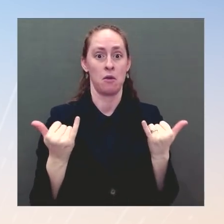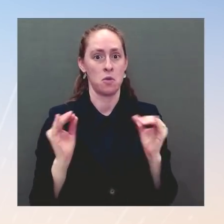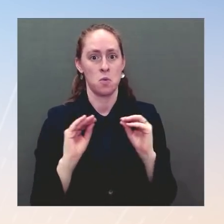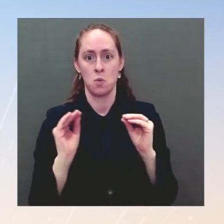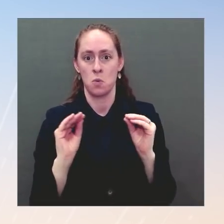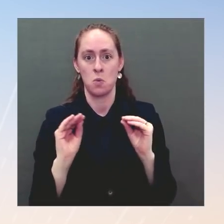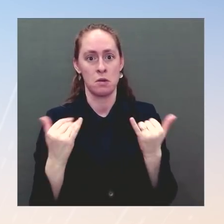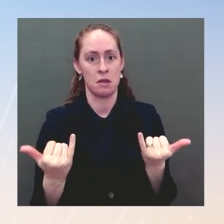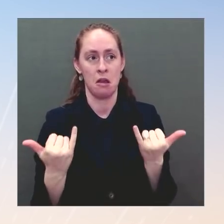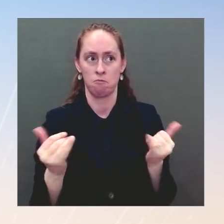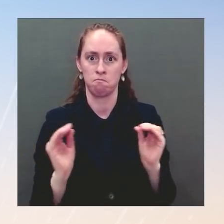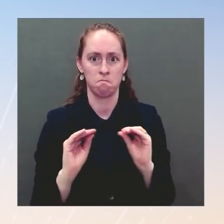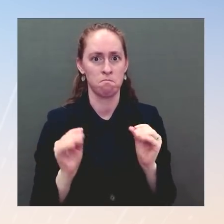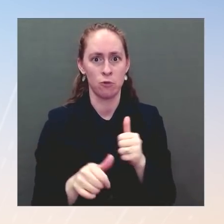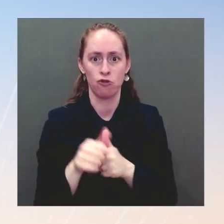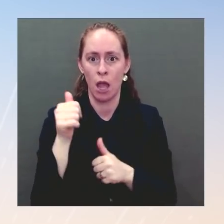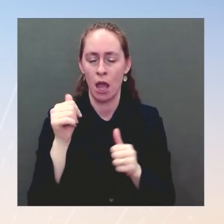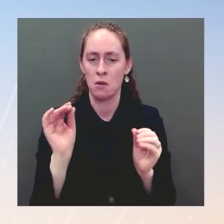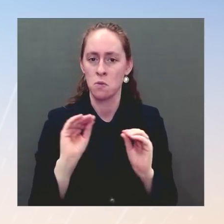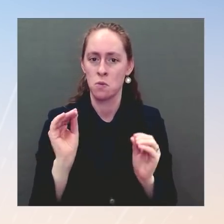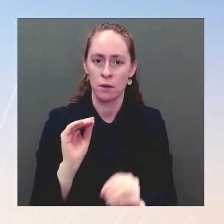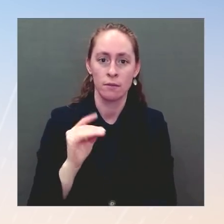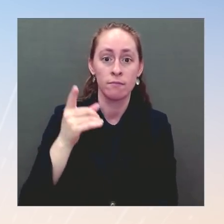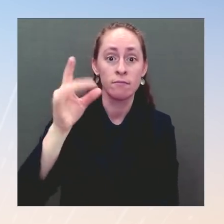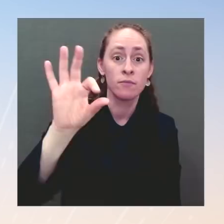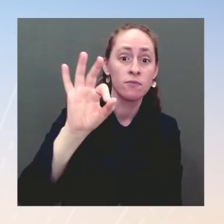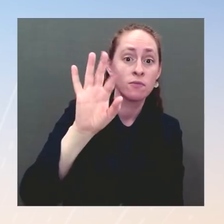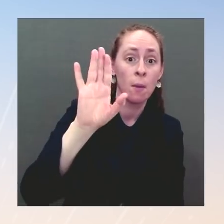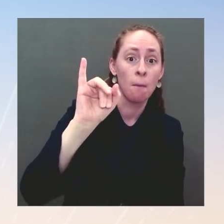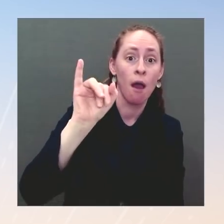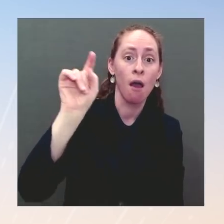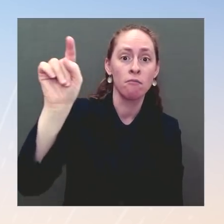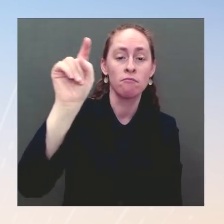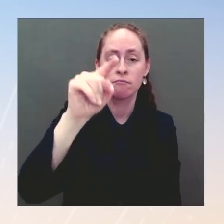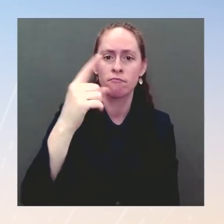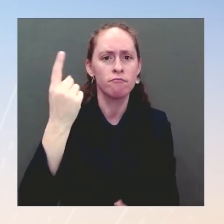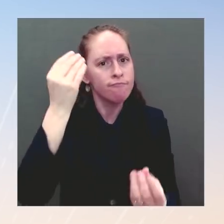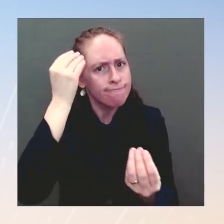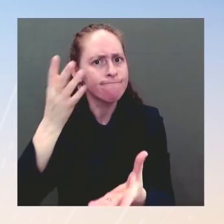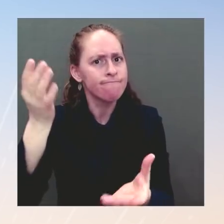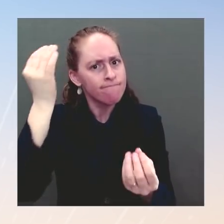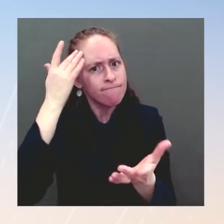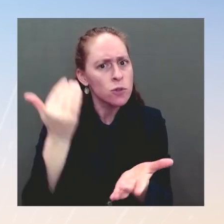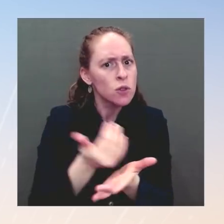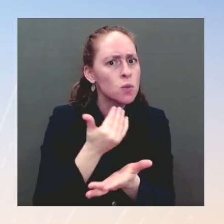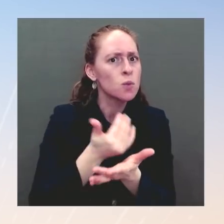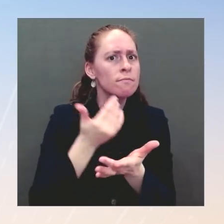always provide regular updates on what businesses and entities should do to prepare for the potential for.